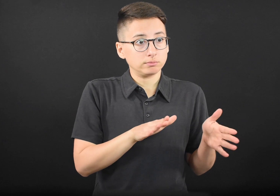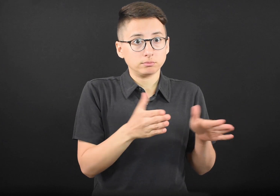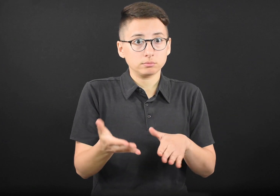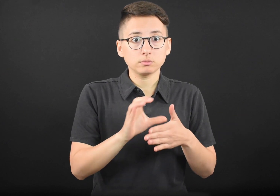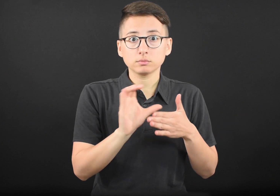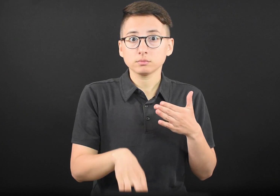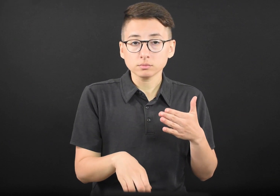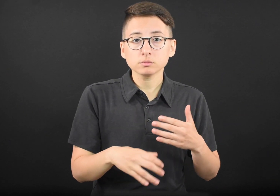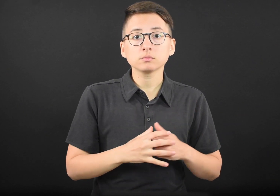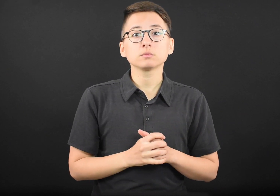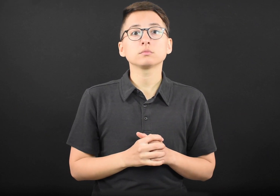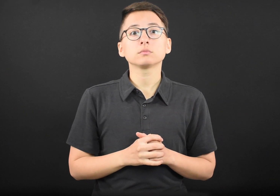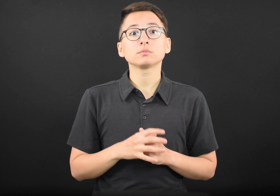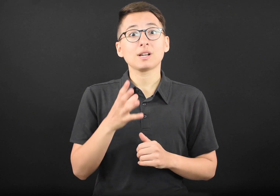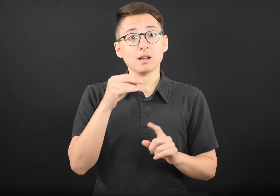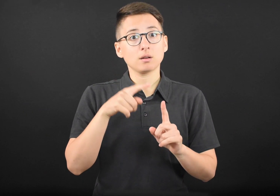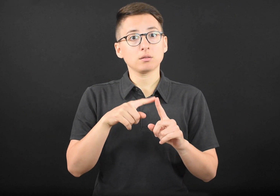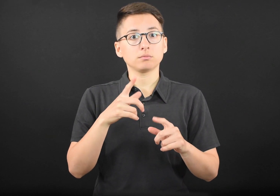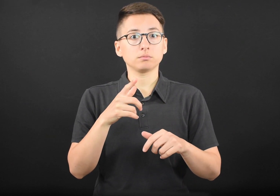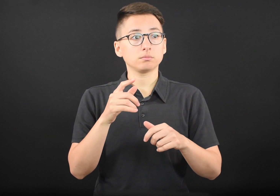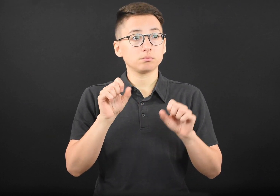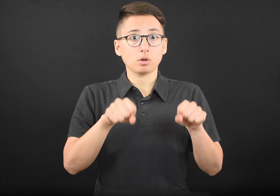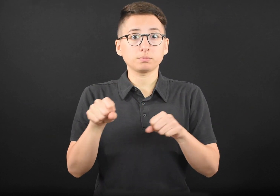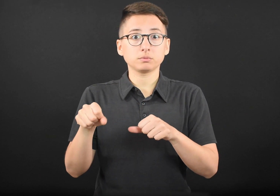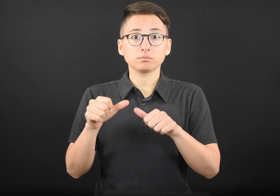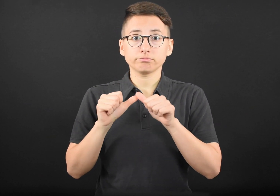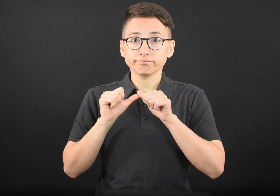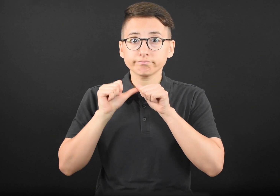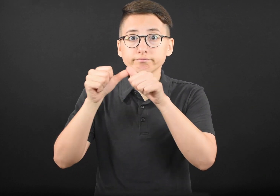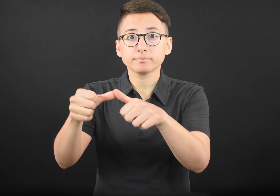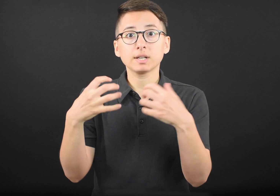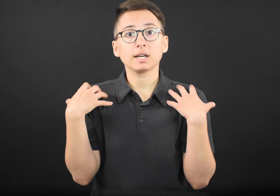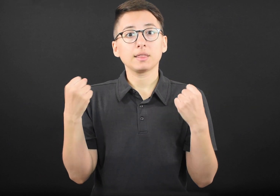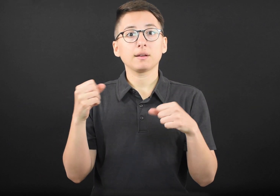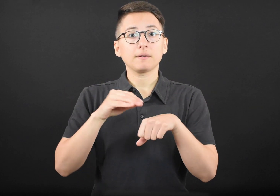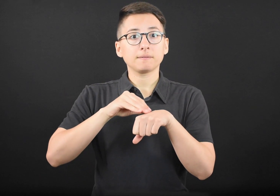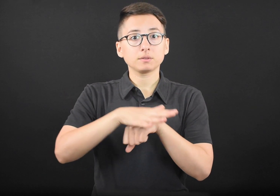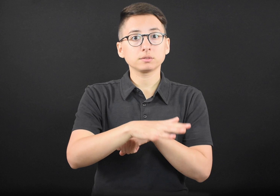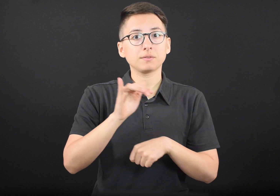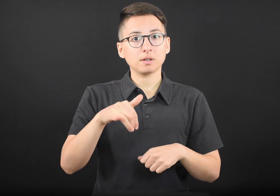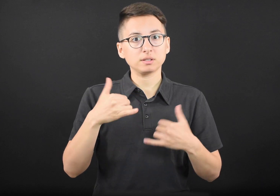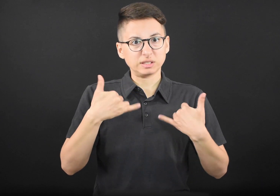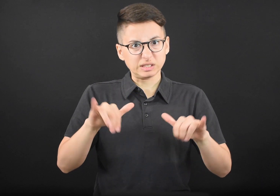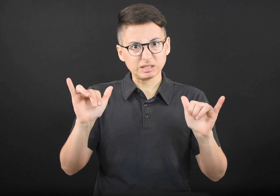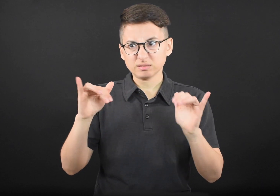including its potentially fatal consequences and the potential long-term health effects that are